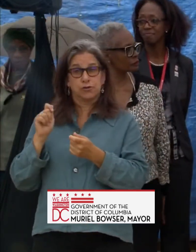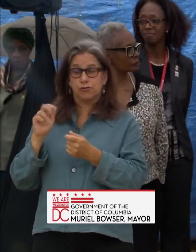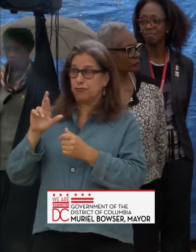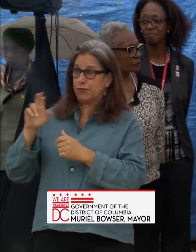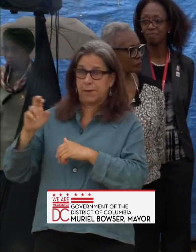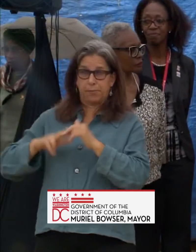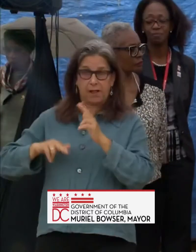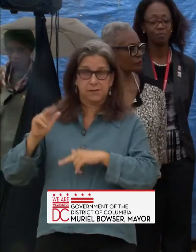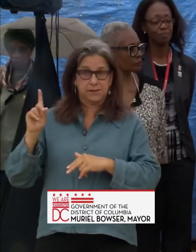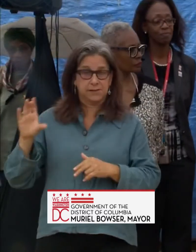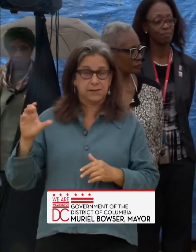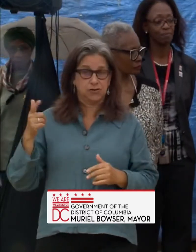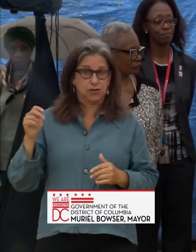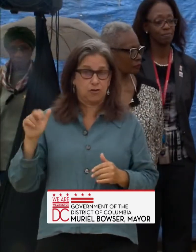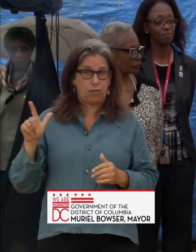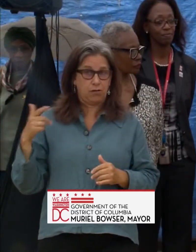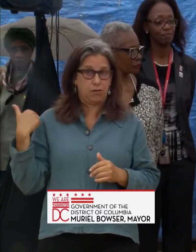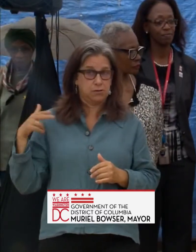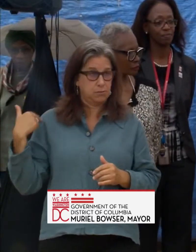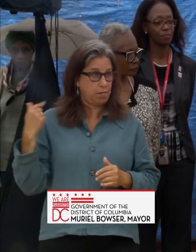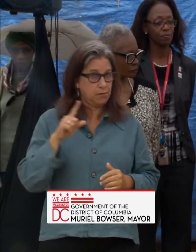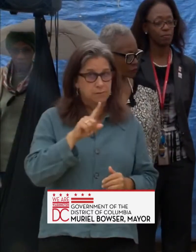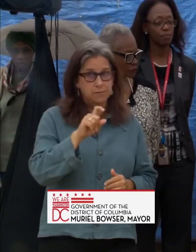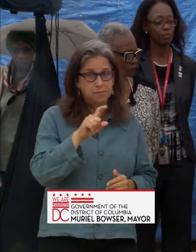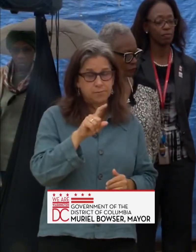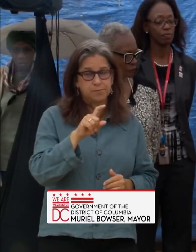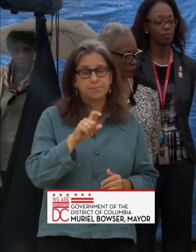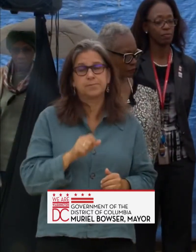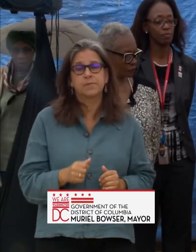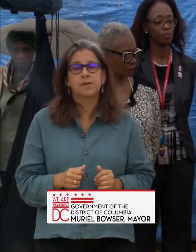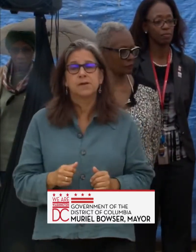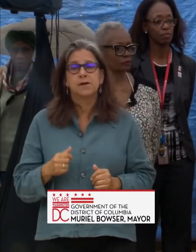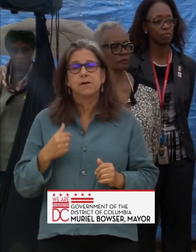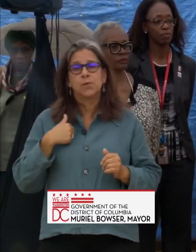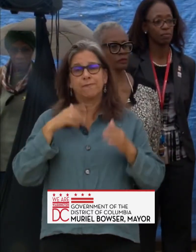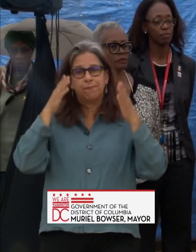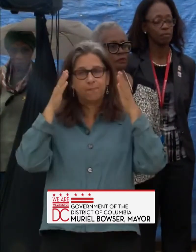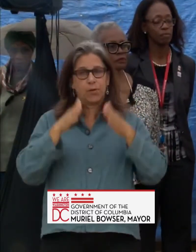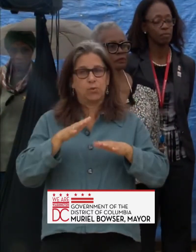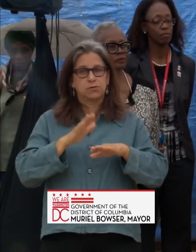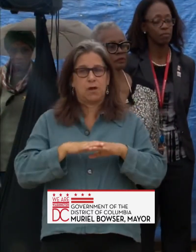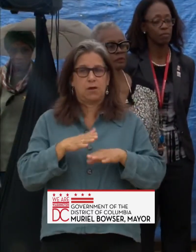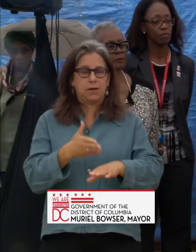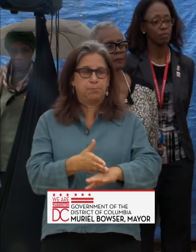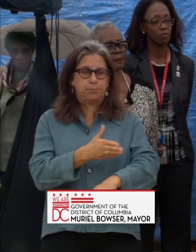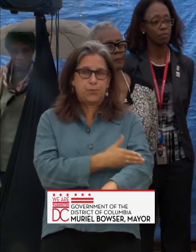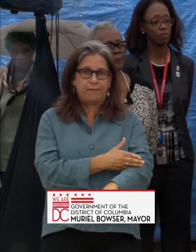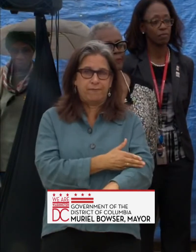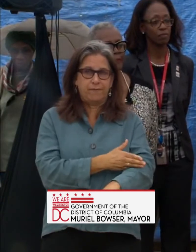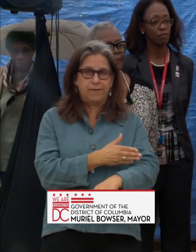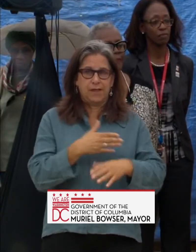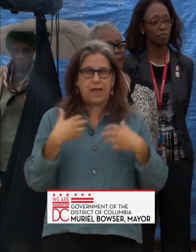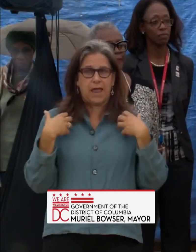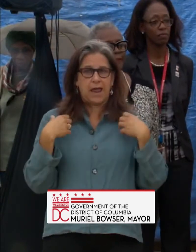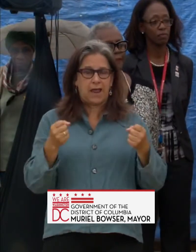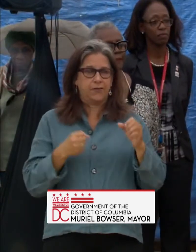AND CERTAINLY WE ARE FOCUSED ON IMPROVING HEALTHCARE OUTCOMES